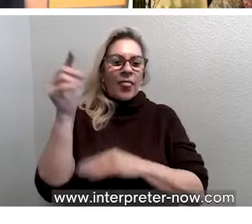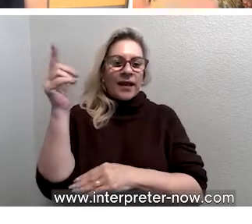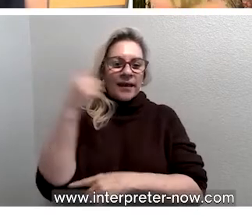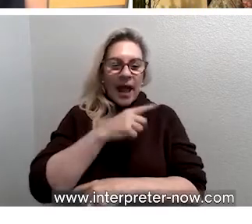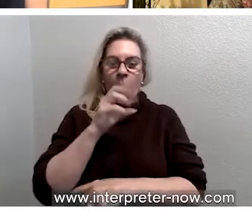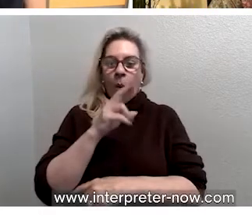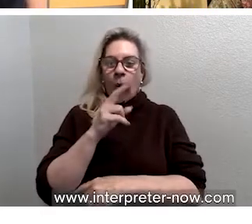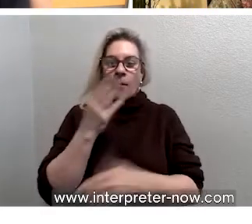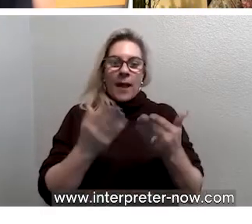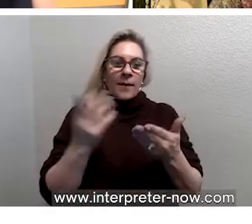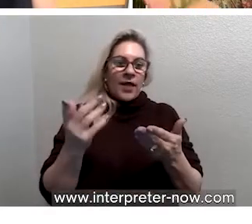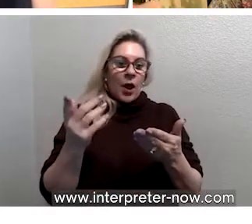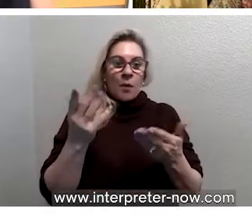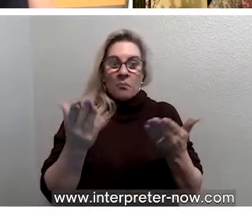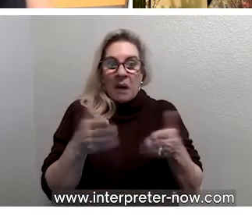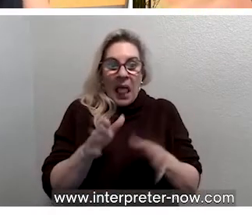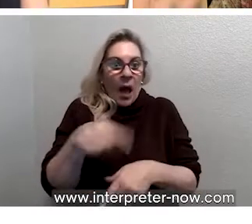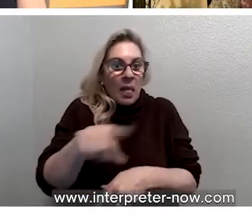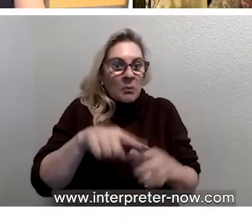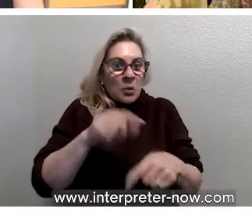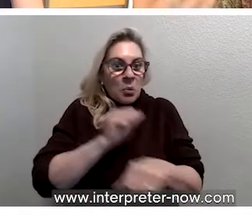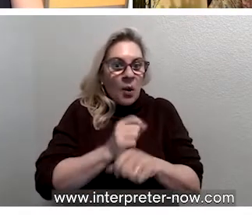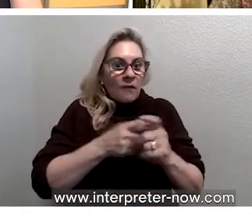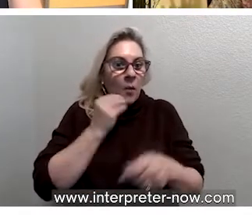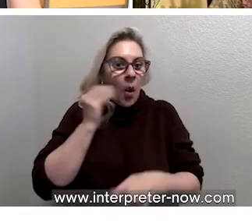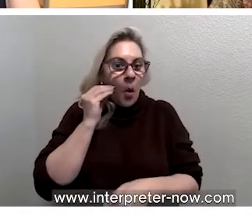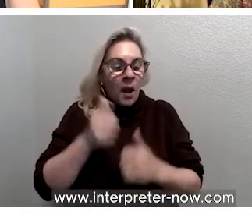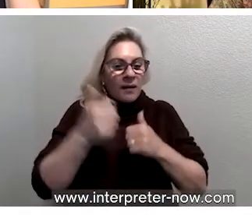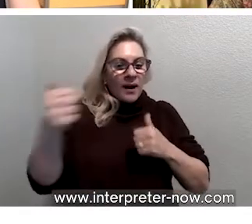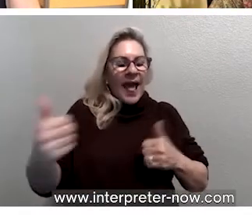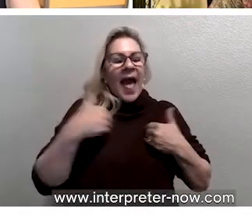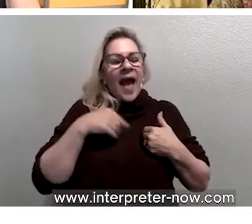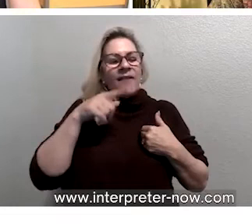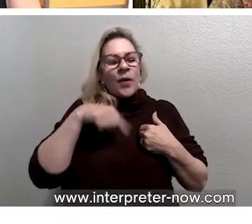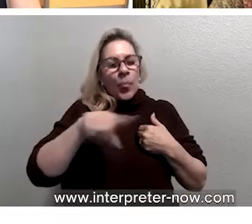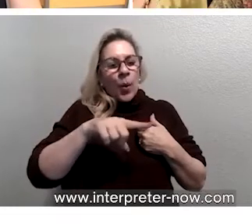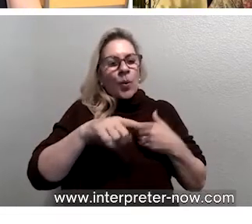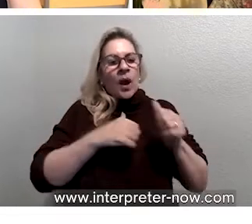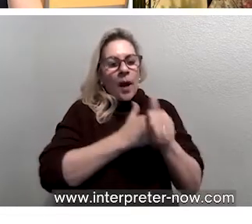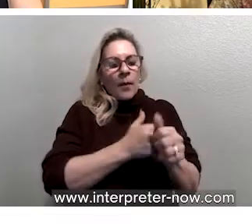home, allowing them to work from home or hybrid, just like having these accommodations ready to go, rather than even--.